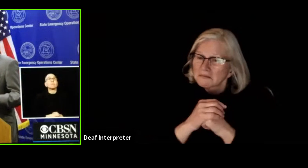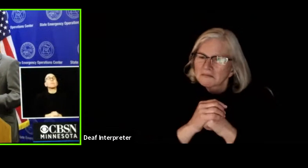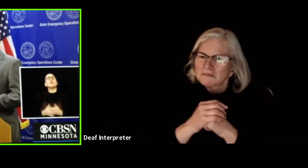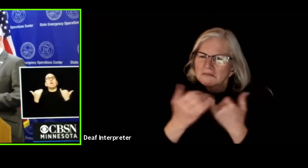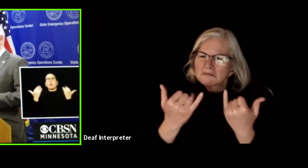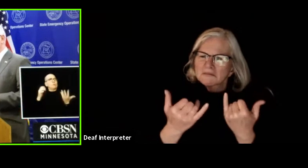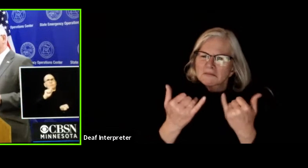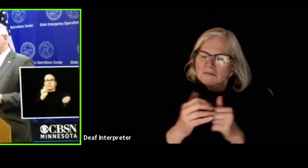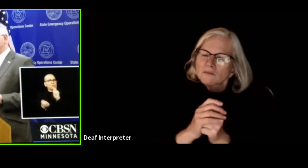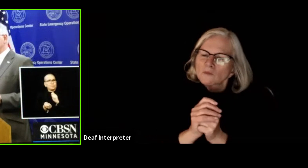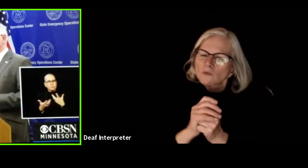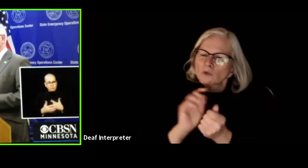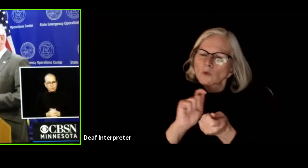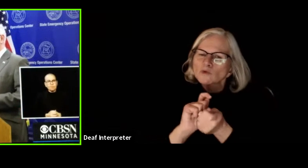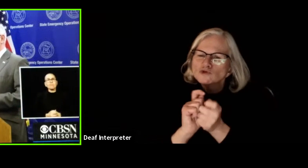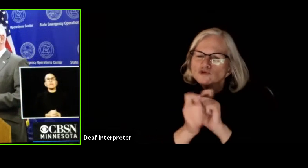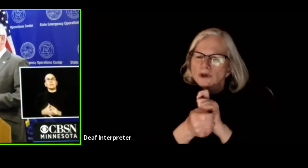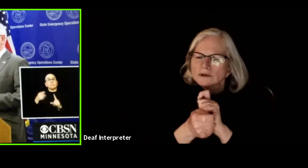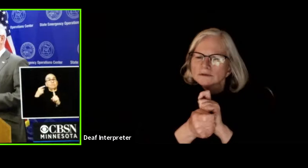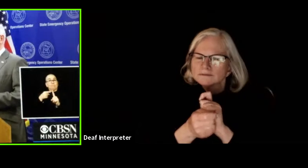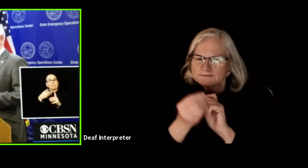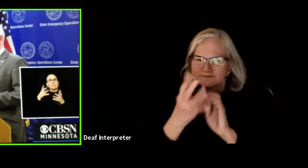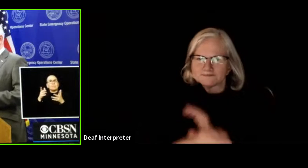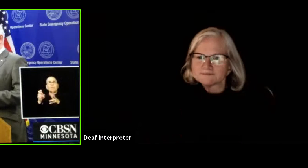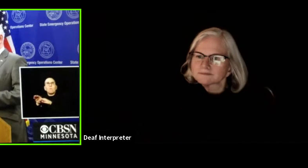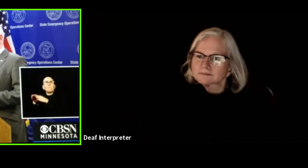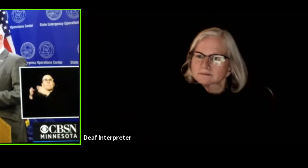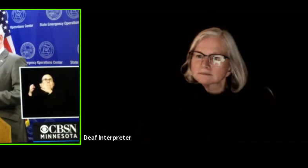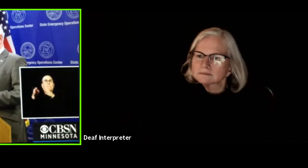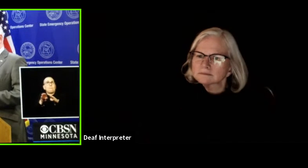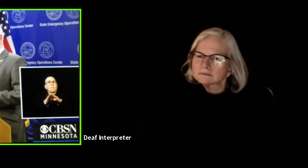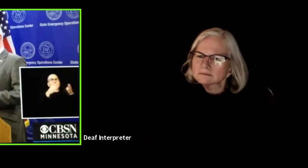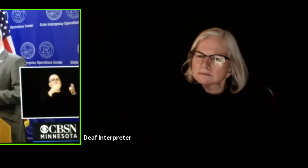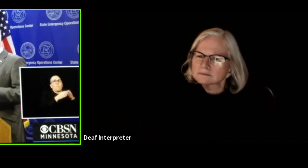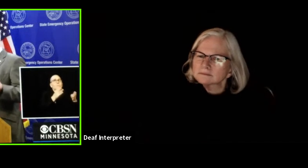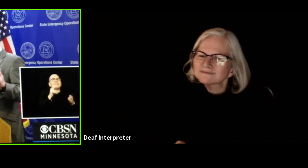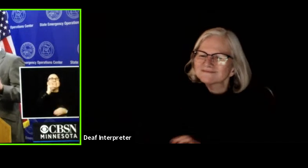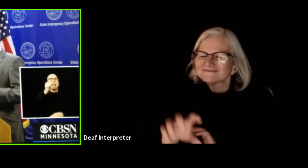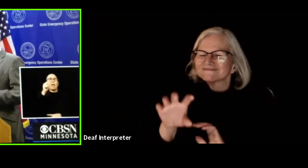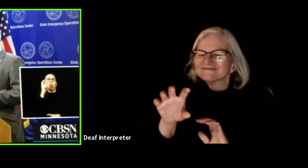LITTLE BIT AND WE USED IT AS A DIAL, NOT AN OFF-ON SWITCH. I THINK A LOT OF FOLKS WOULD SAY WE HAVE TO OPEN UP MINNESOTA.